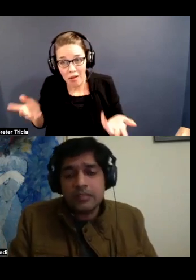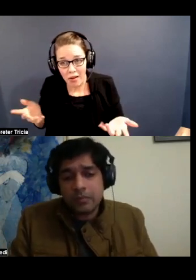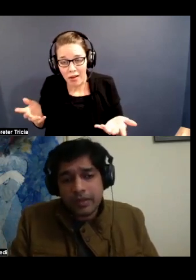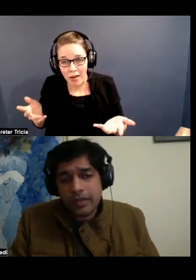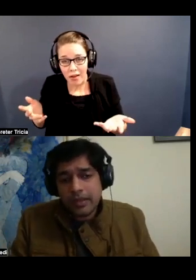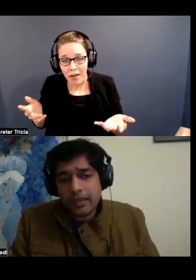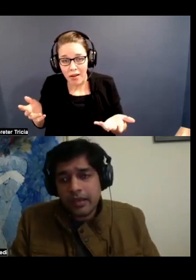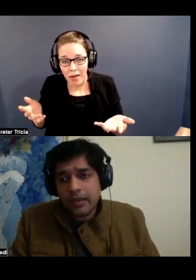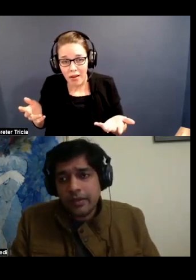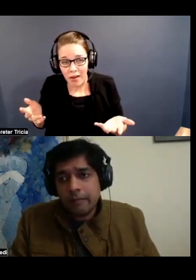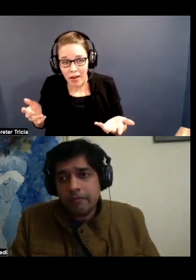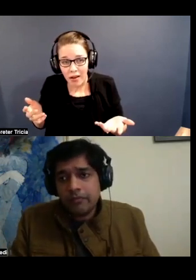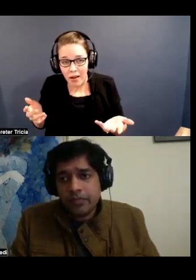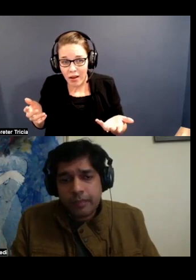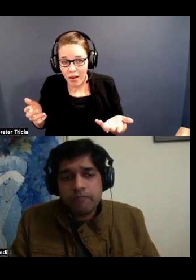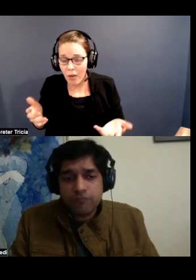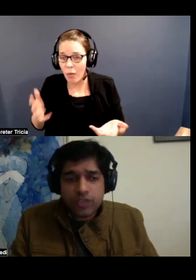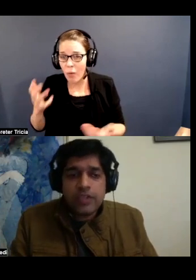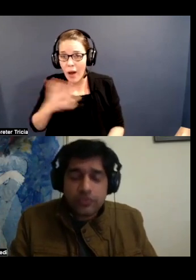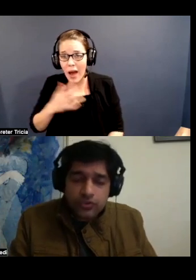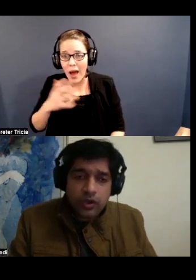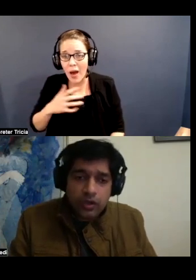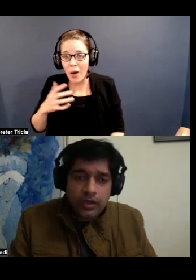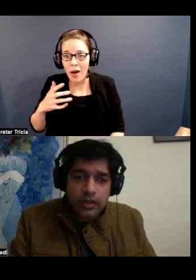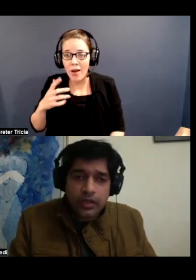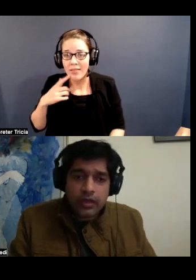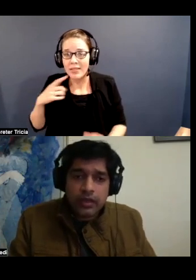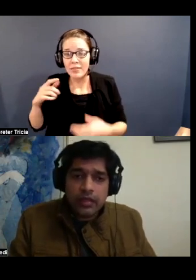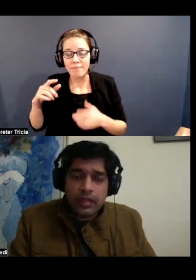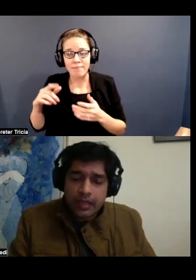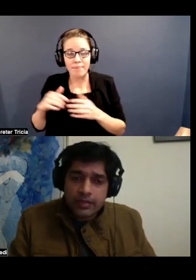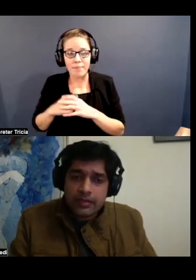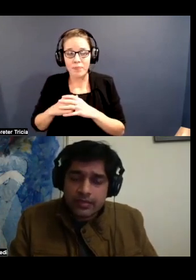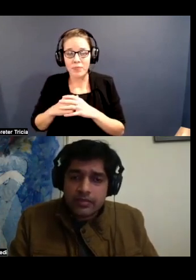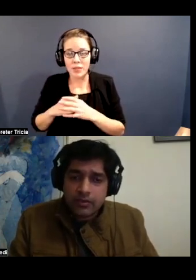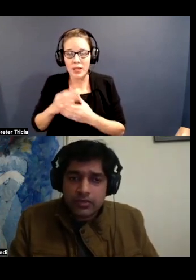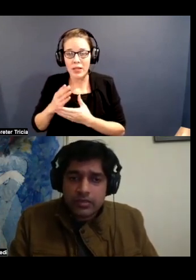is pending some change on LTSS services.